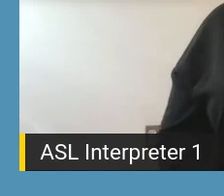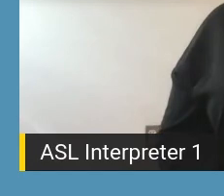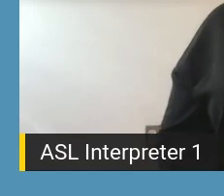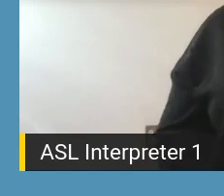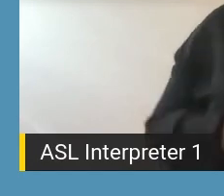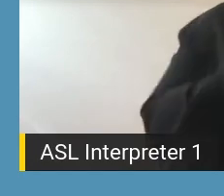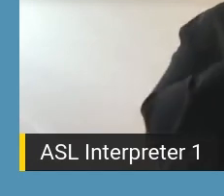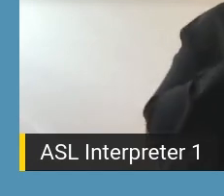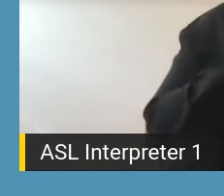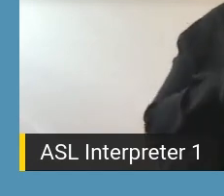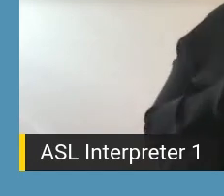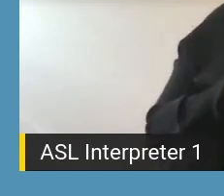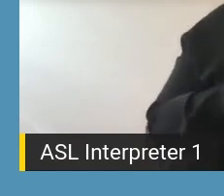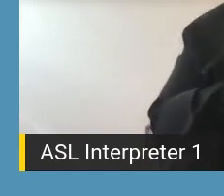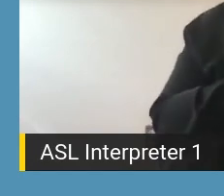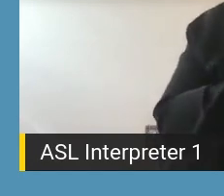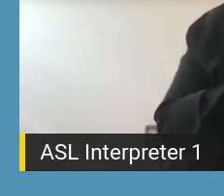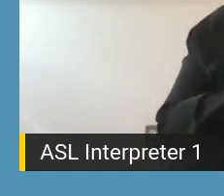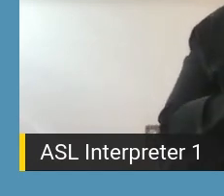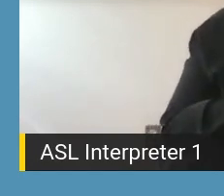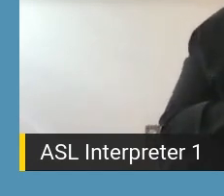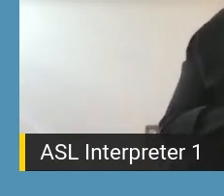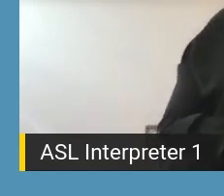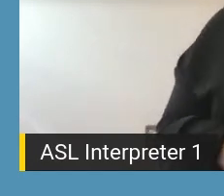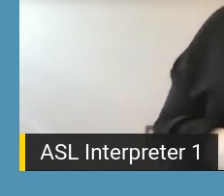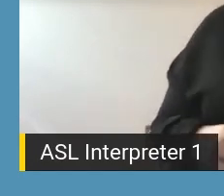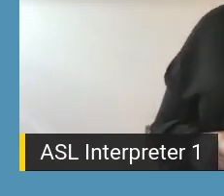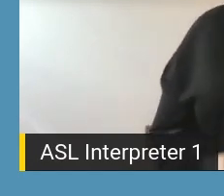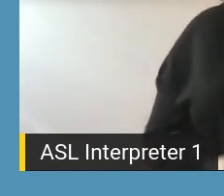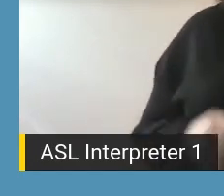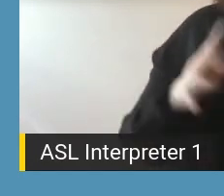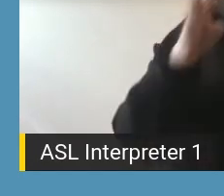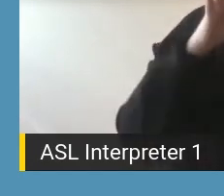a glossary, you can make notes of your speakers, and you might just have to scan through and